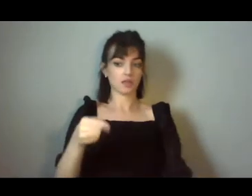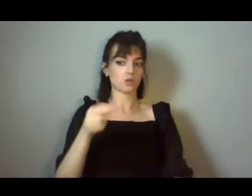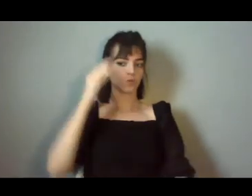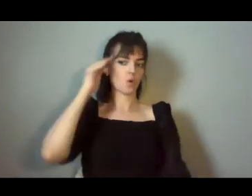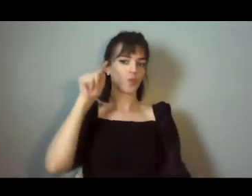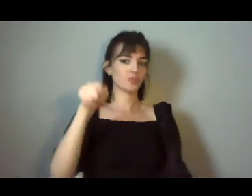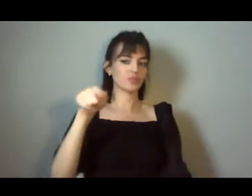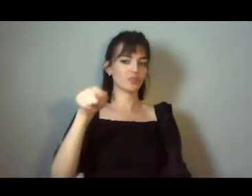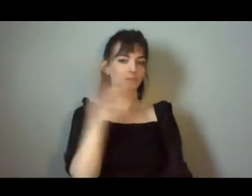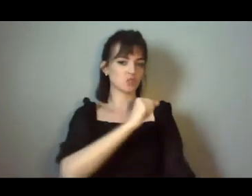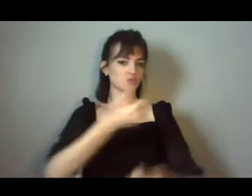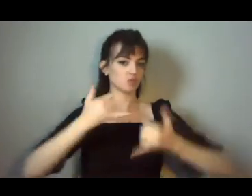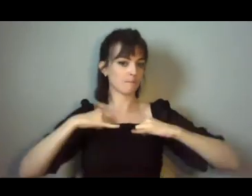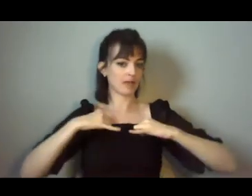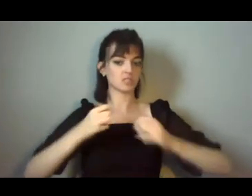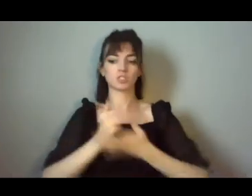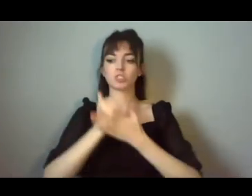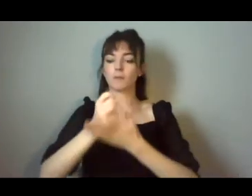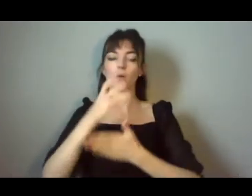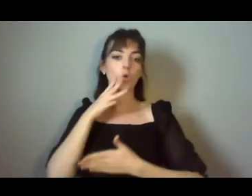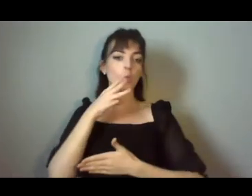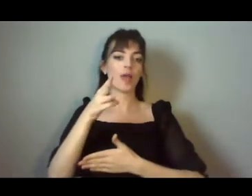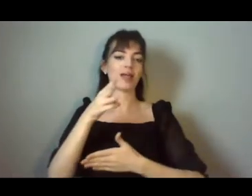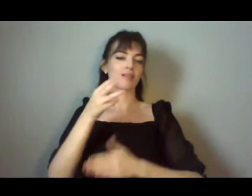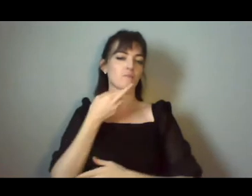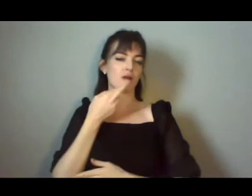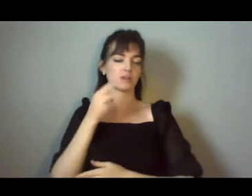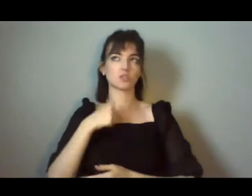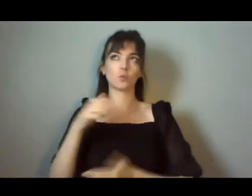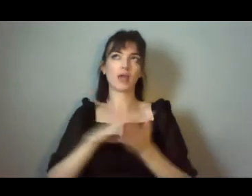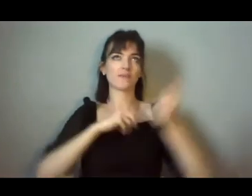and preference and so we do put a lot of energy and thought into how we can support our staff